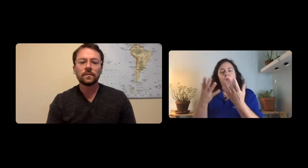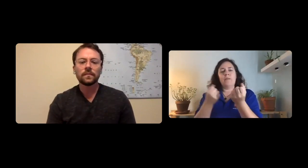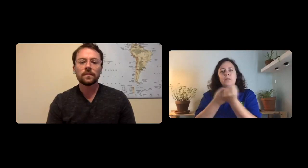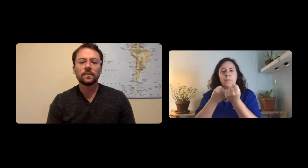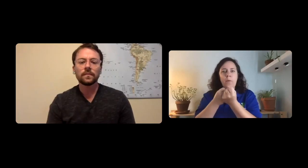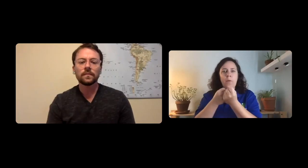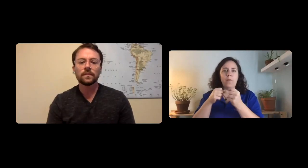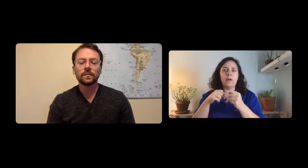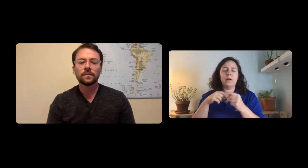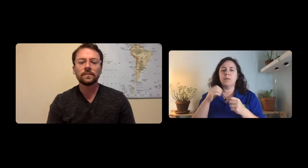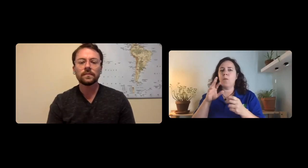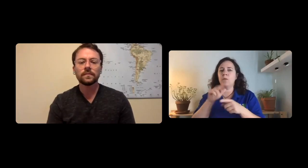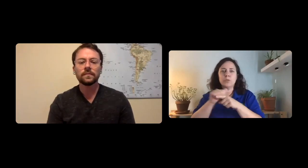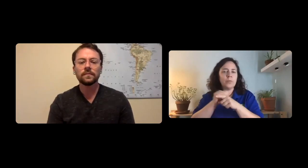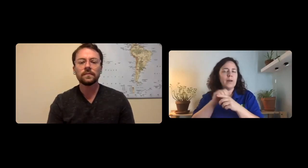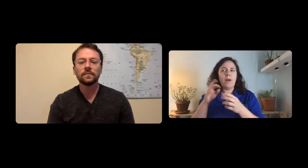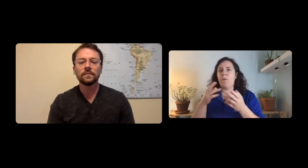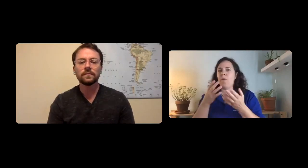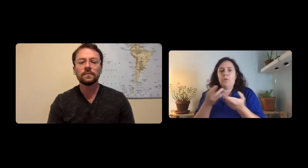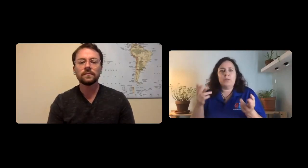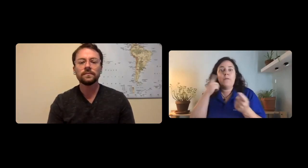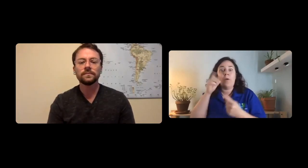> Can you clarify that question again. > Sure!